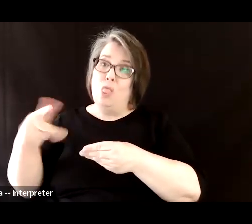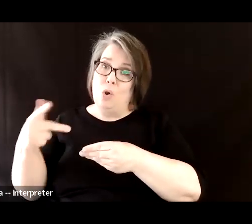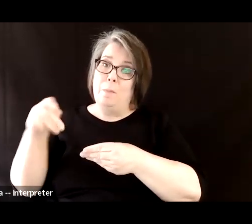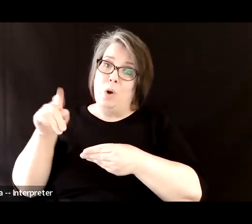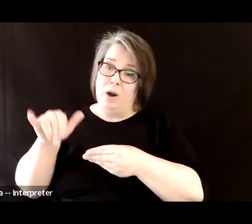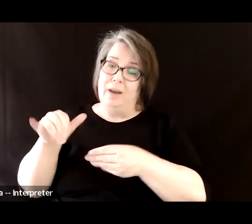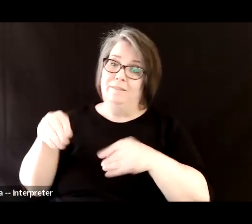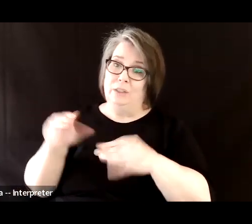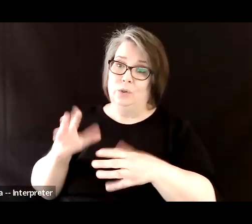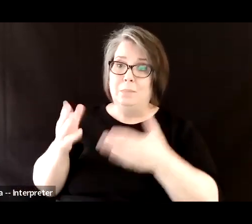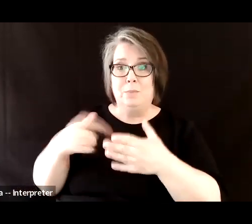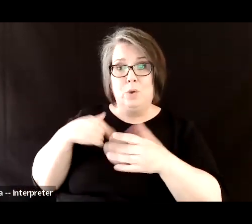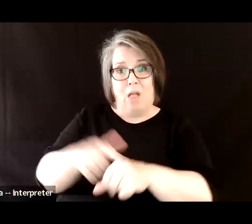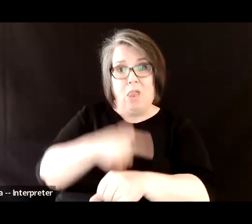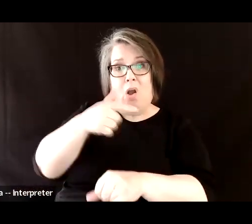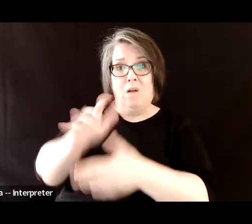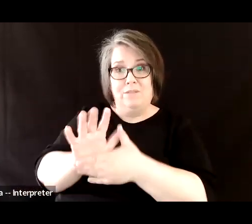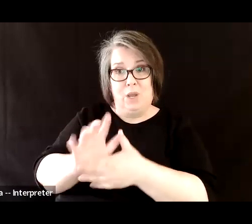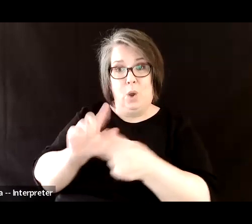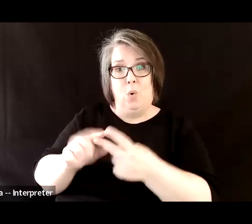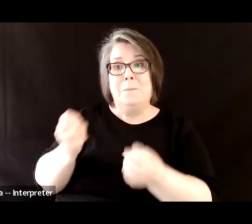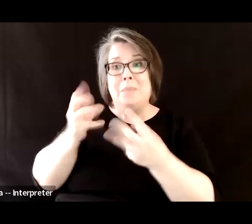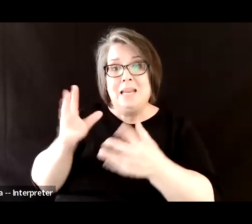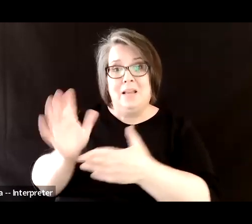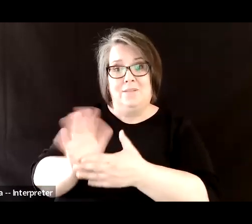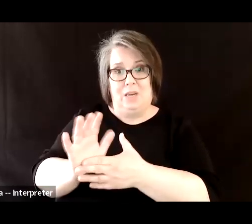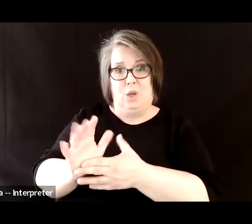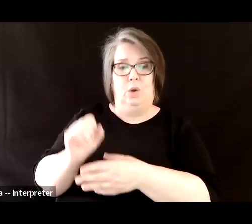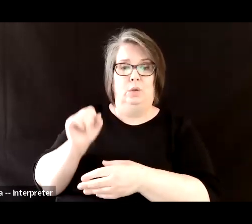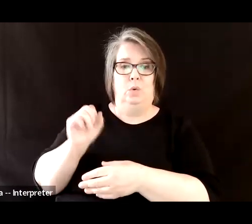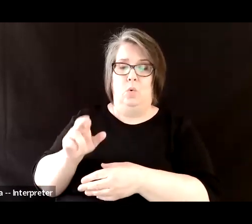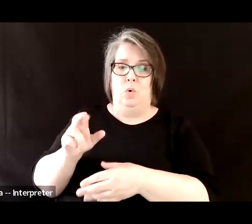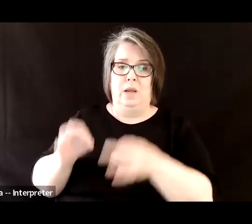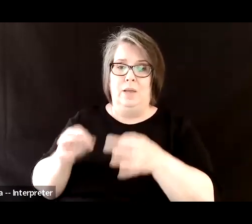long videos or a lot videos. If you have videos that need to